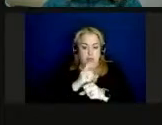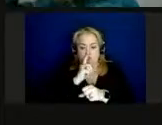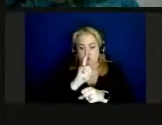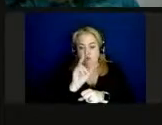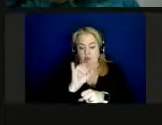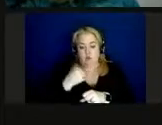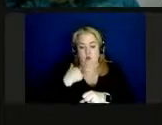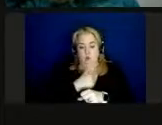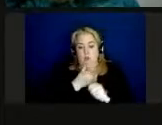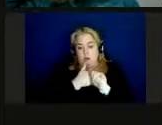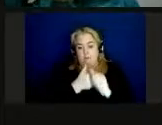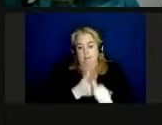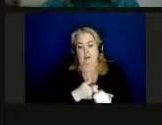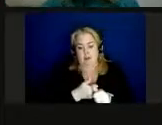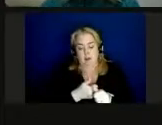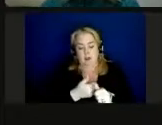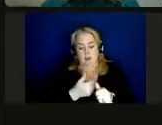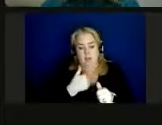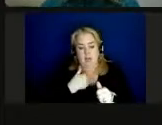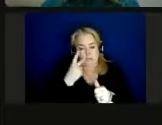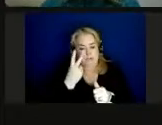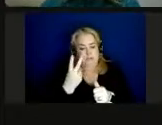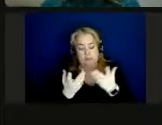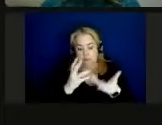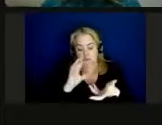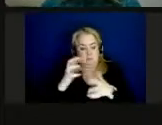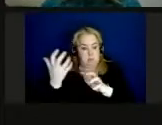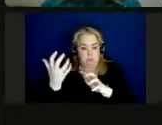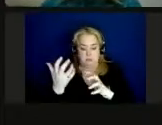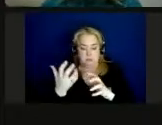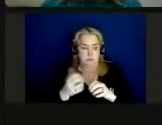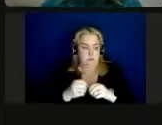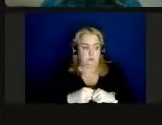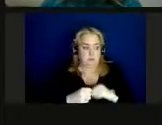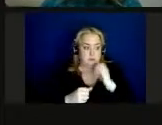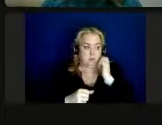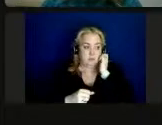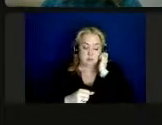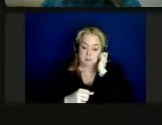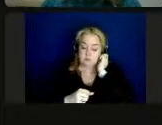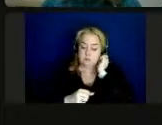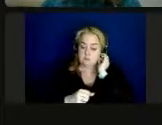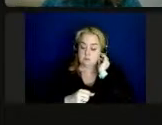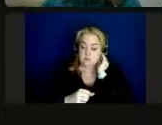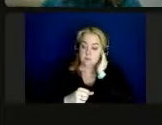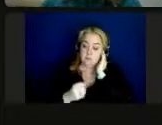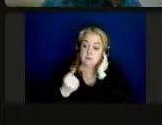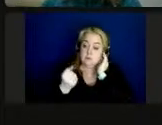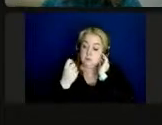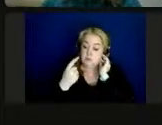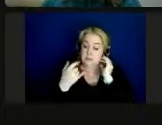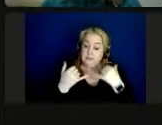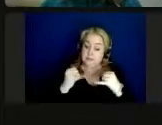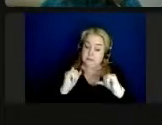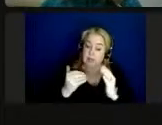IS IT? THAT'S A REALLY TRICKY TO